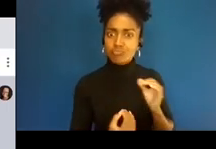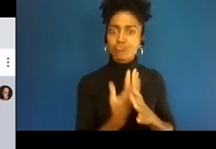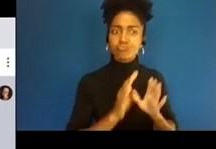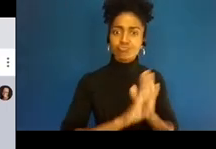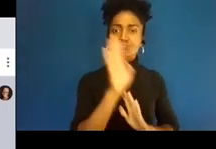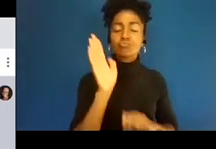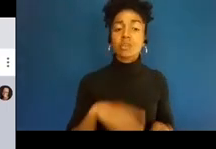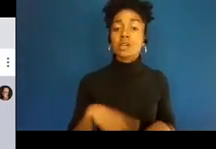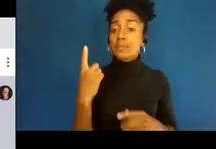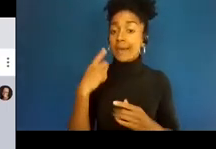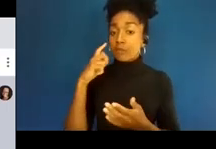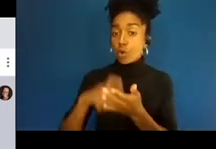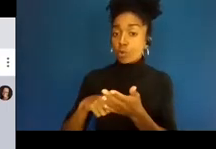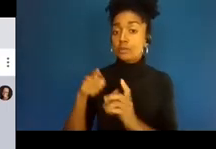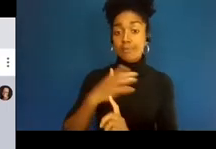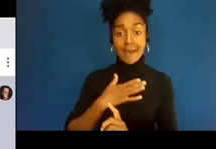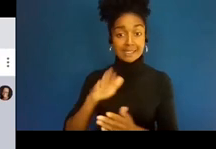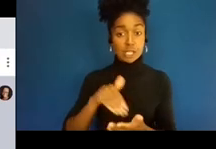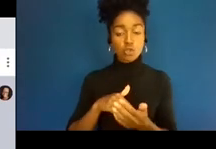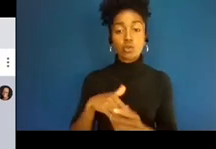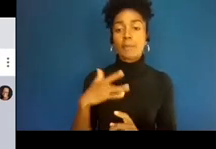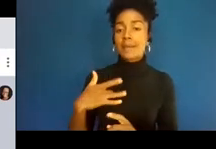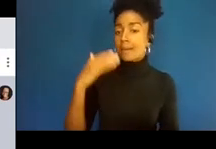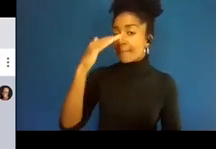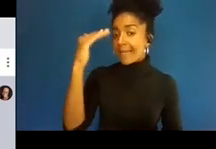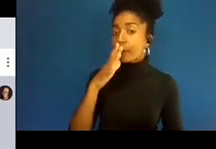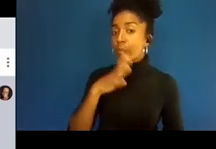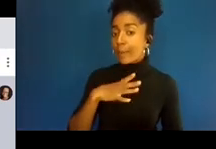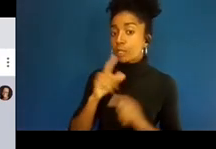black women tutors in particular have met a great deal of resistance.